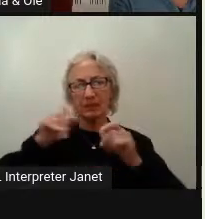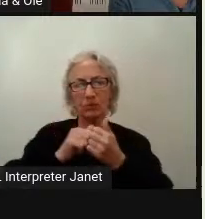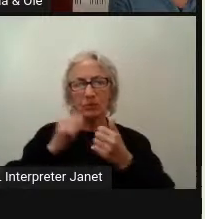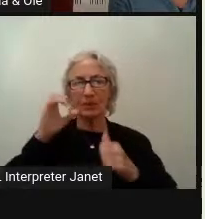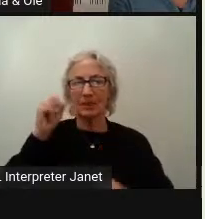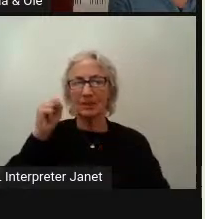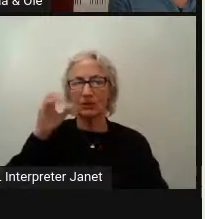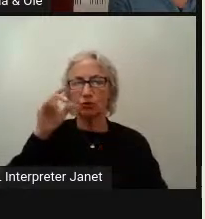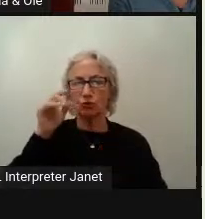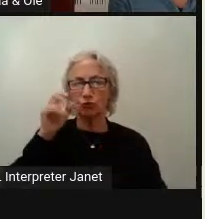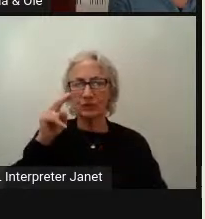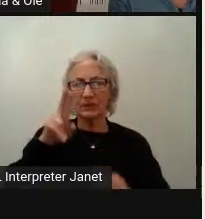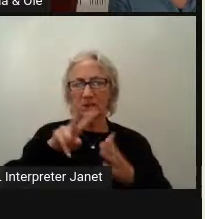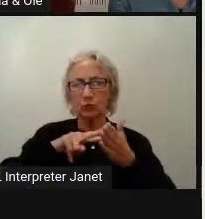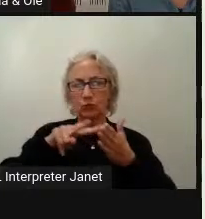So when we test and when we do some of the tests with screen